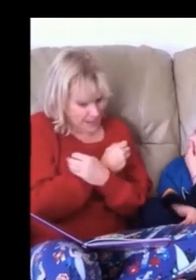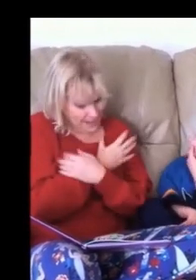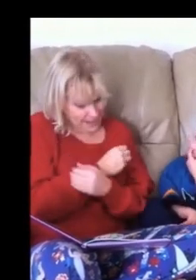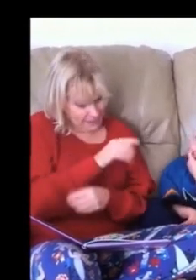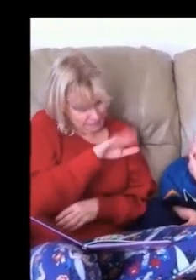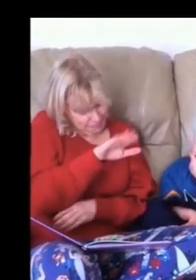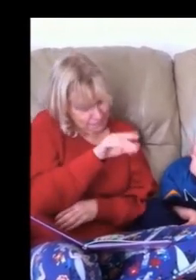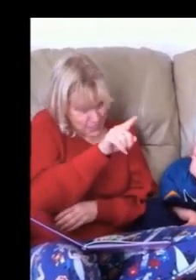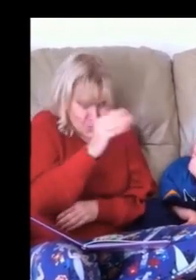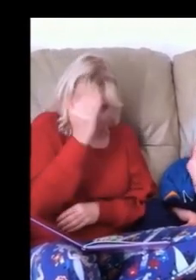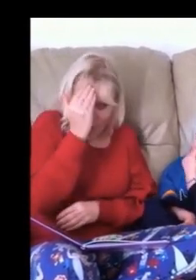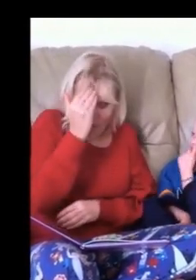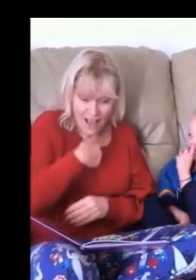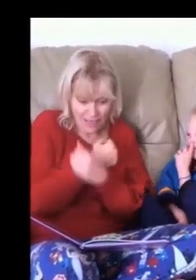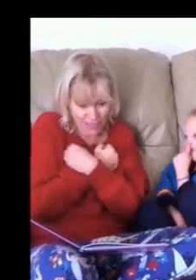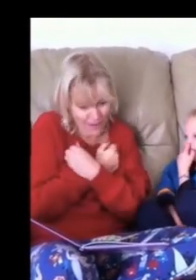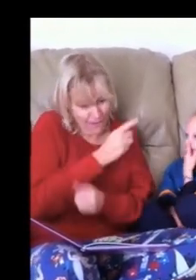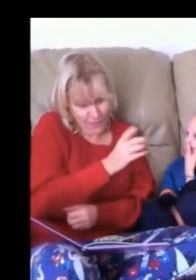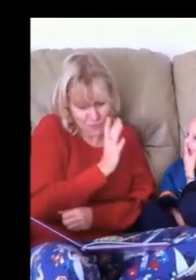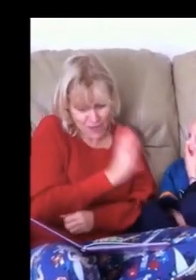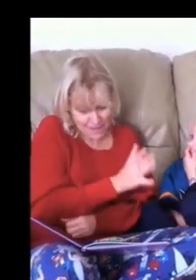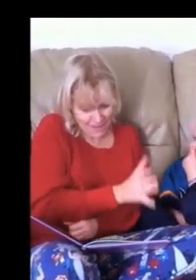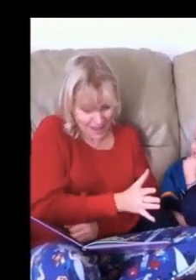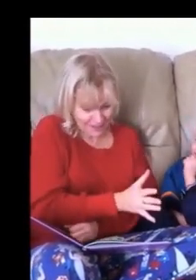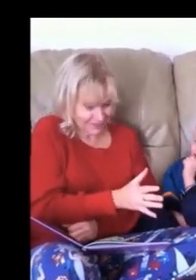The little bear said, Do you know that I love you, grandma?